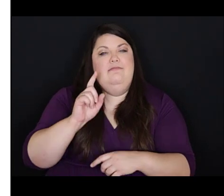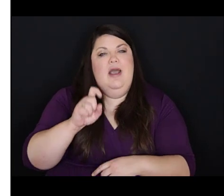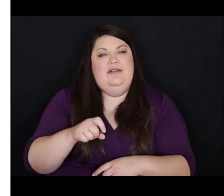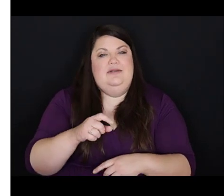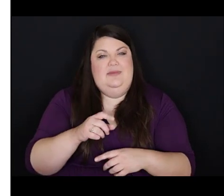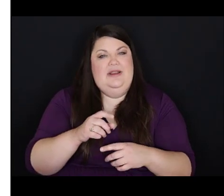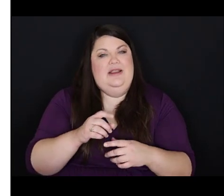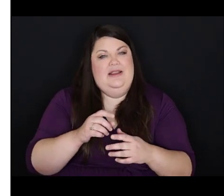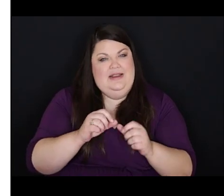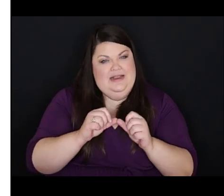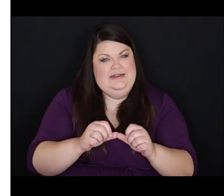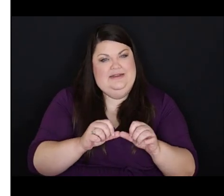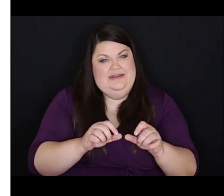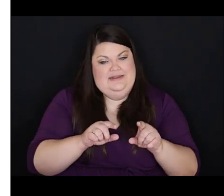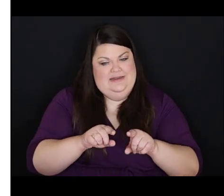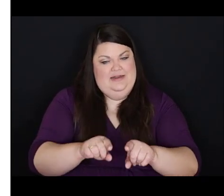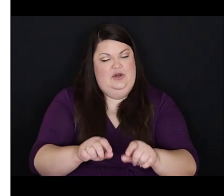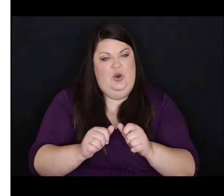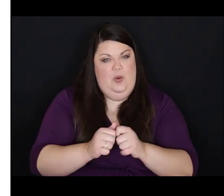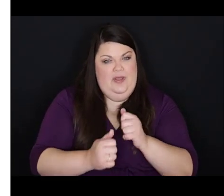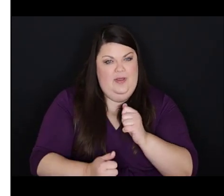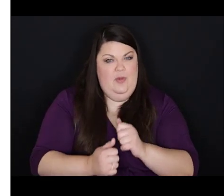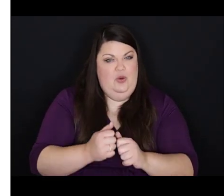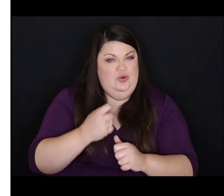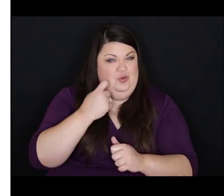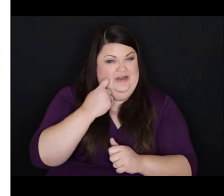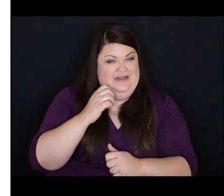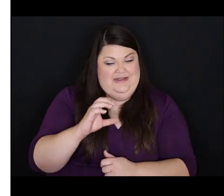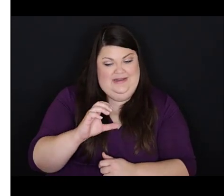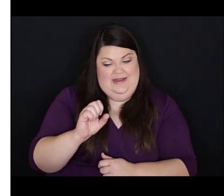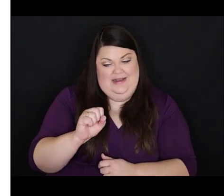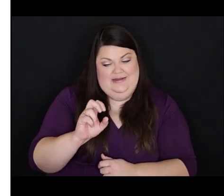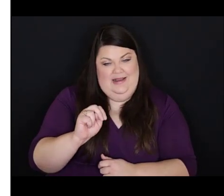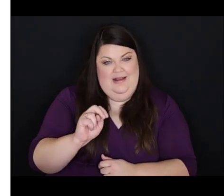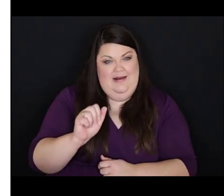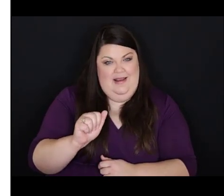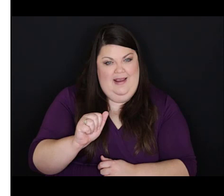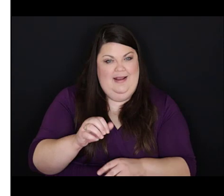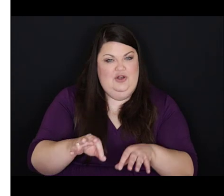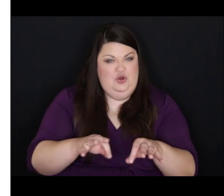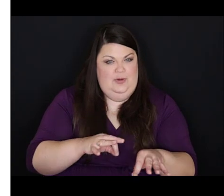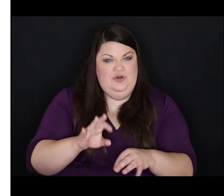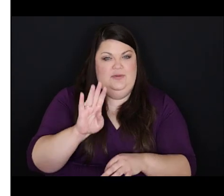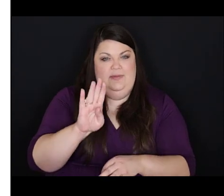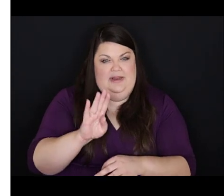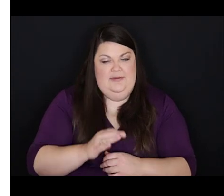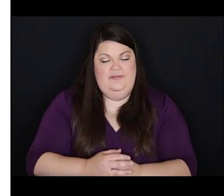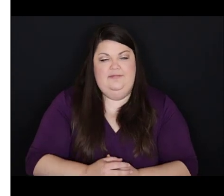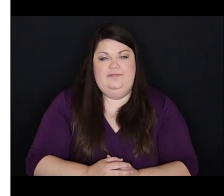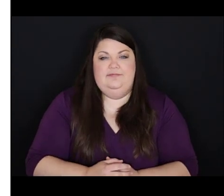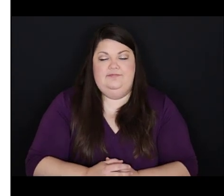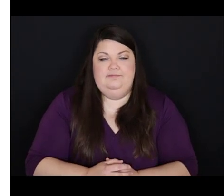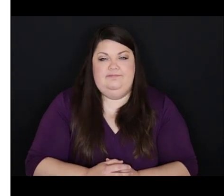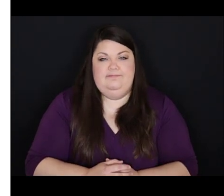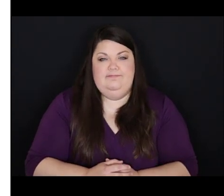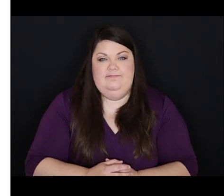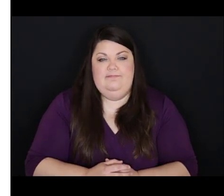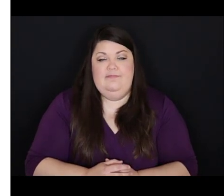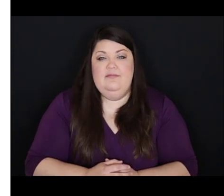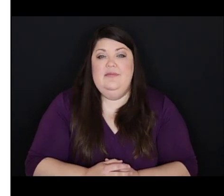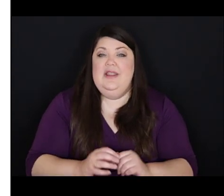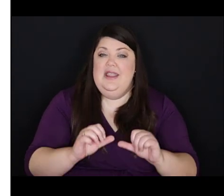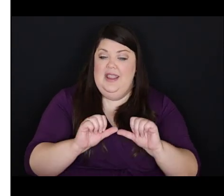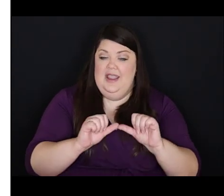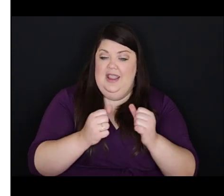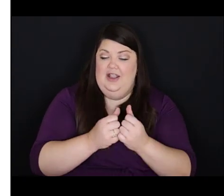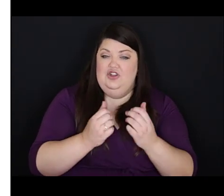with the most recent CSNA Description (b). Agencies must describe, as applicable,